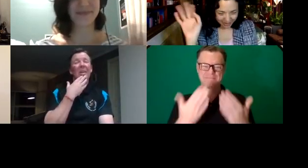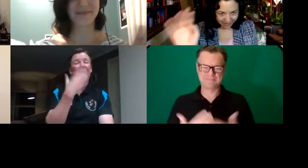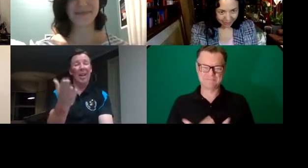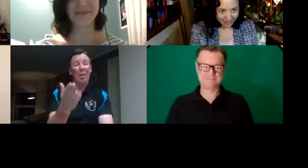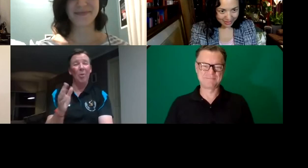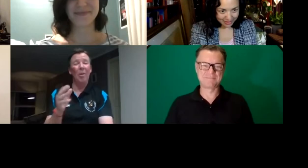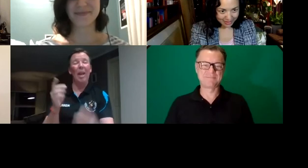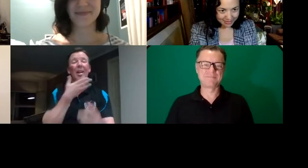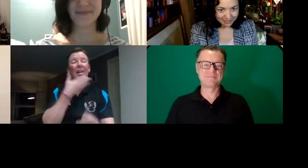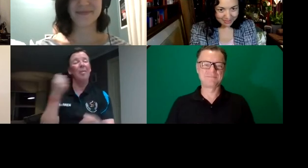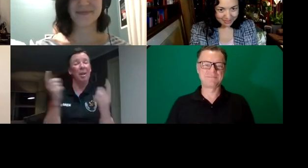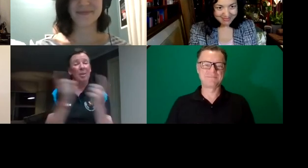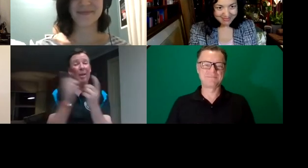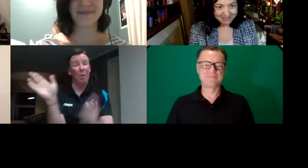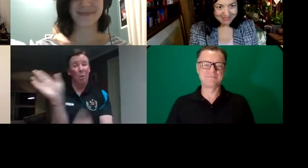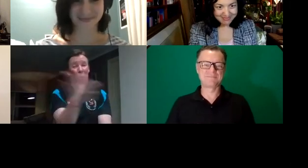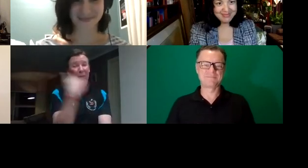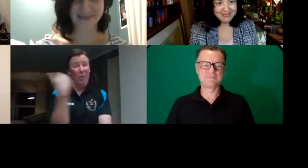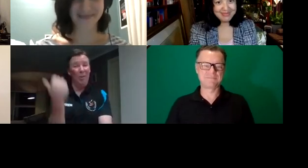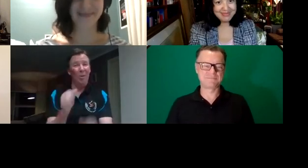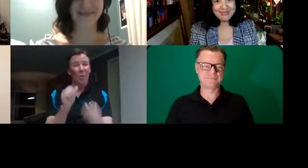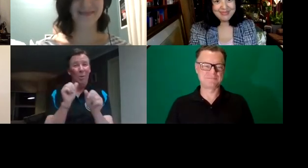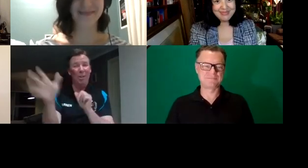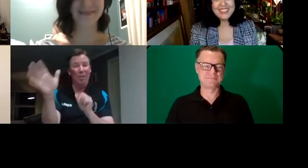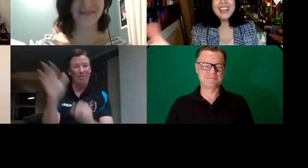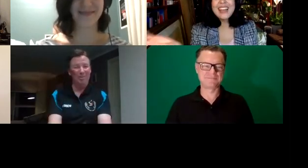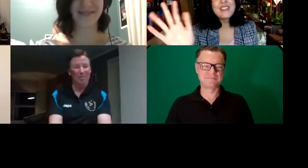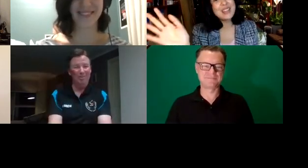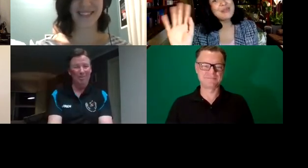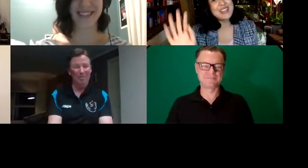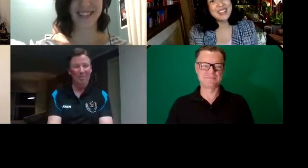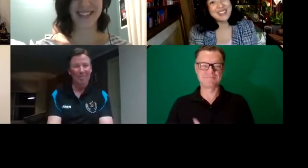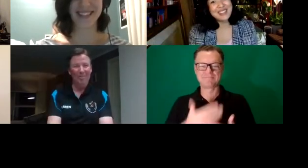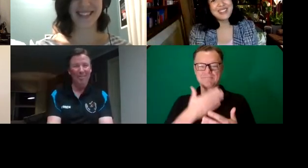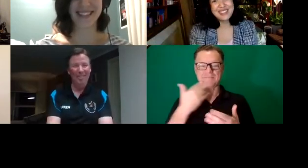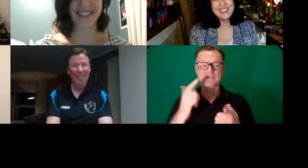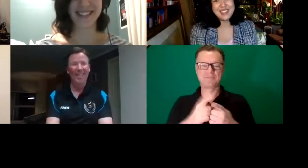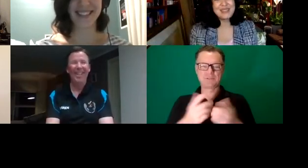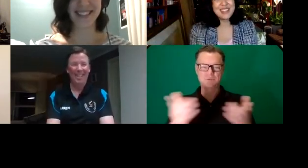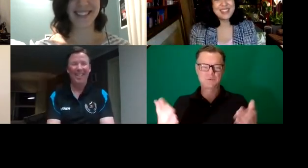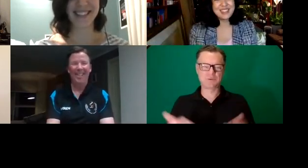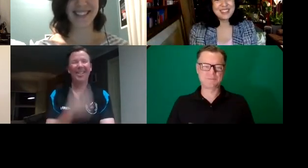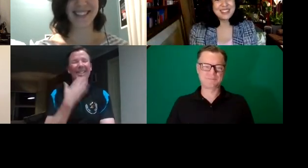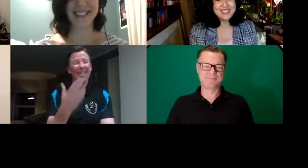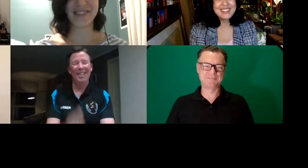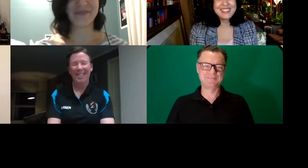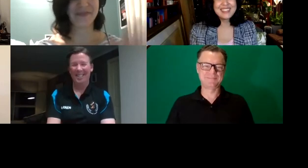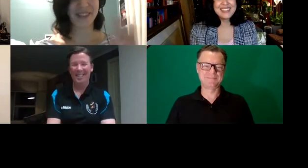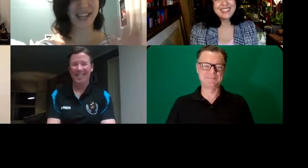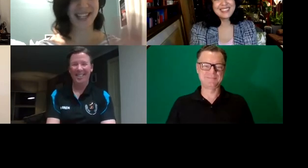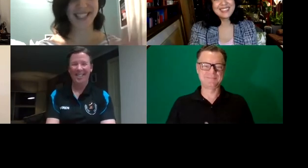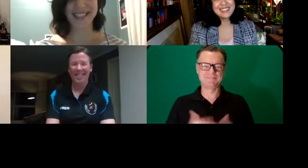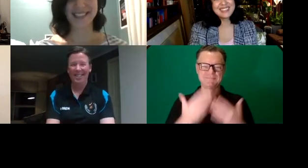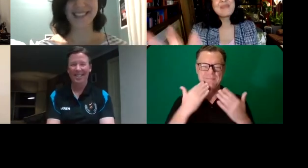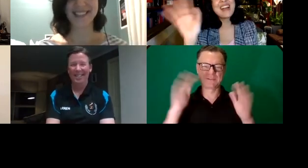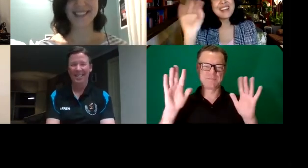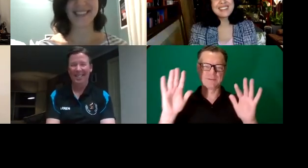Thank you for coming over. Thank you and lovely to meet all. Yeah, lovely to meet you. Lovely to meet you.